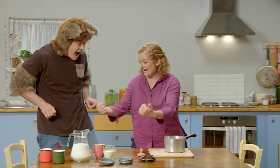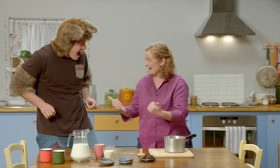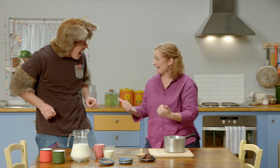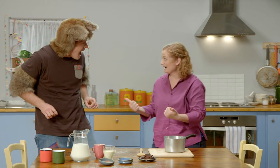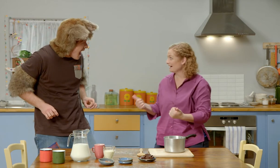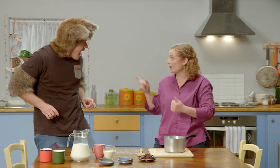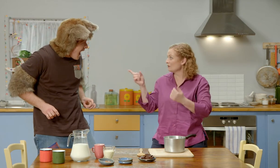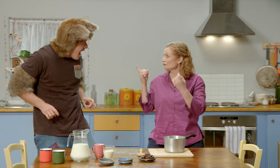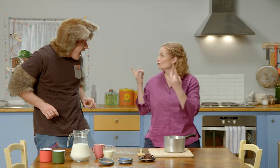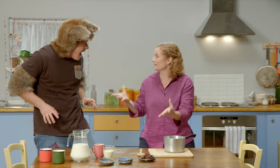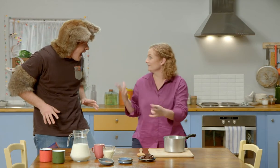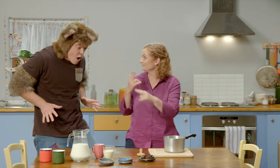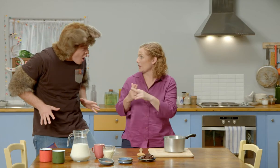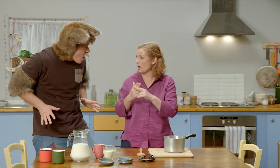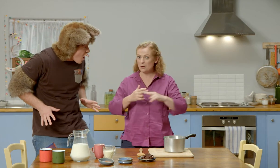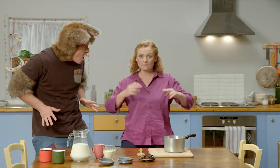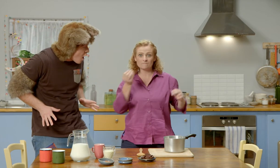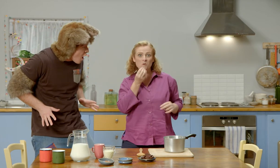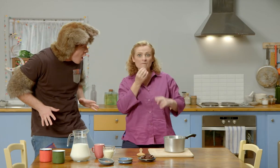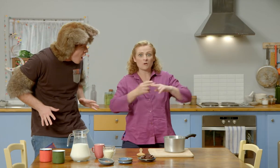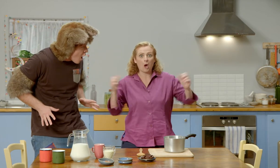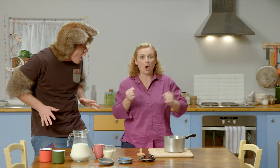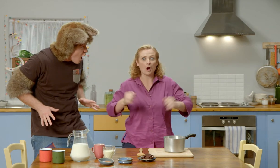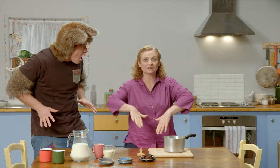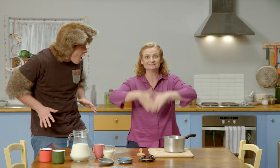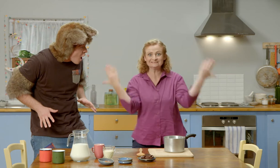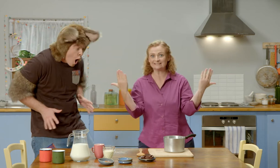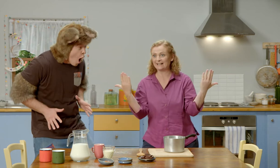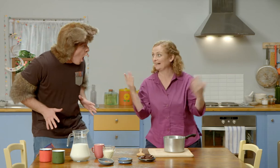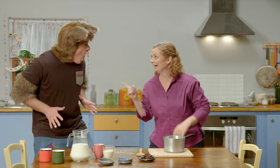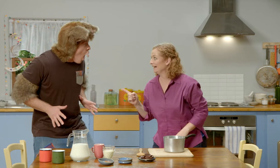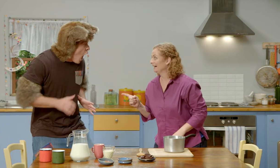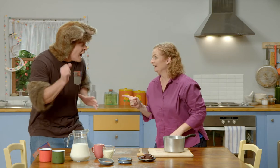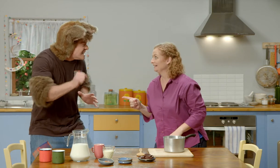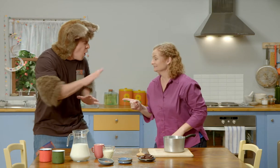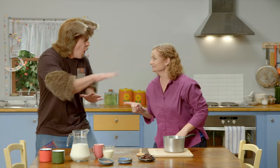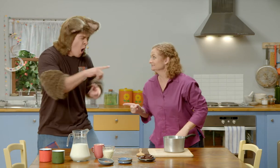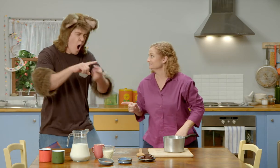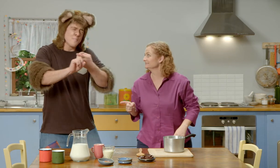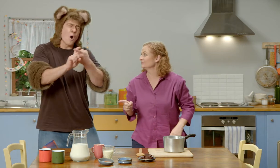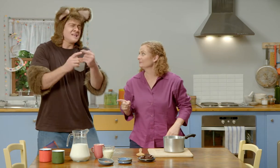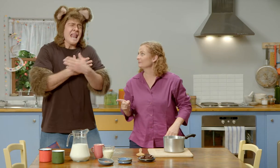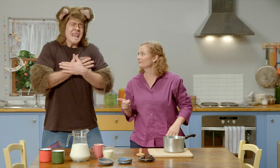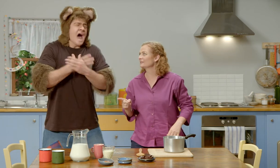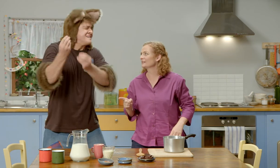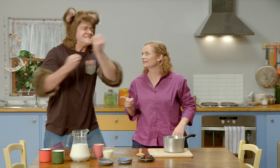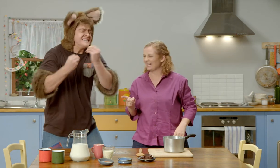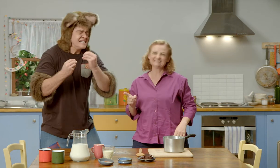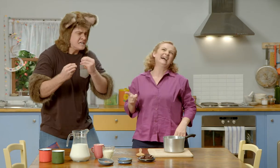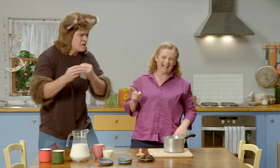Are you ready for some special food on our cold day? Oh, yes, possums love to eat.